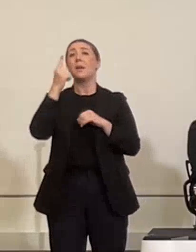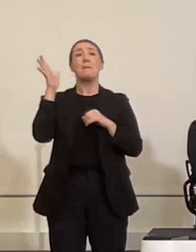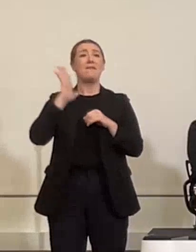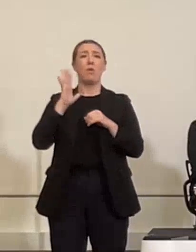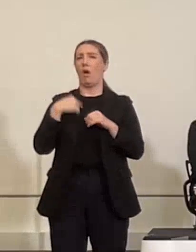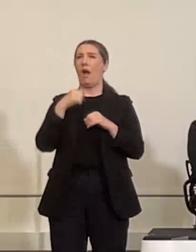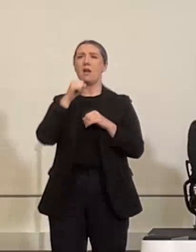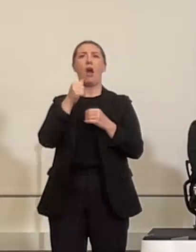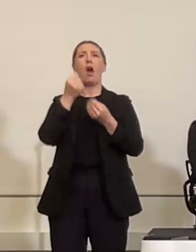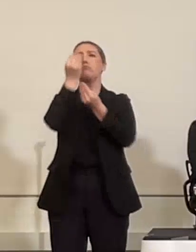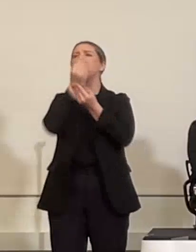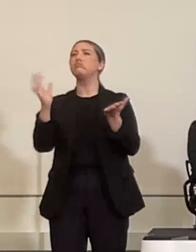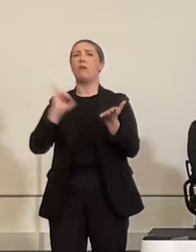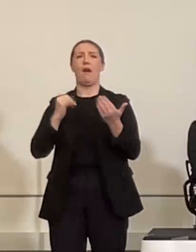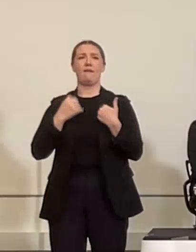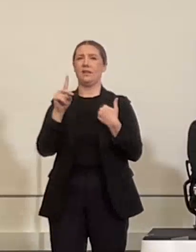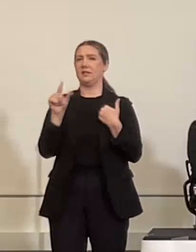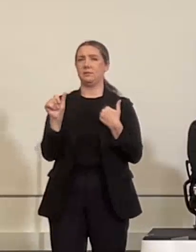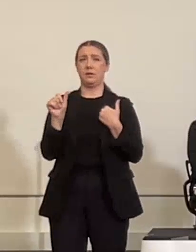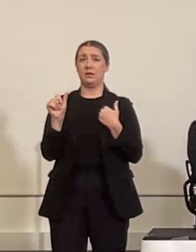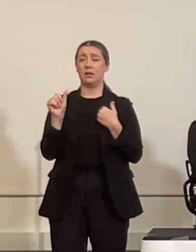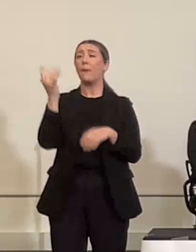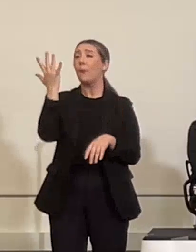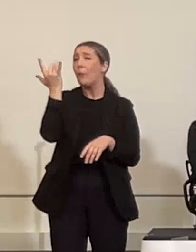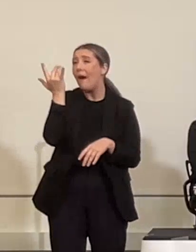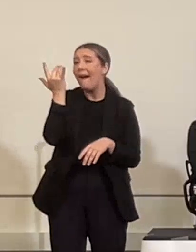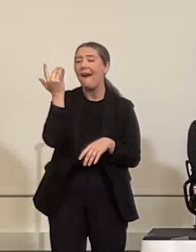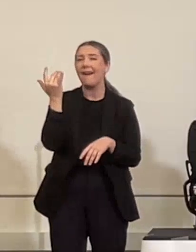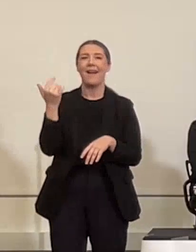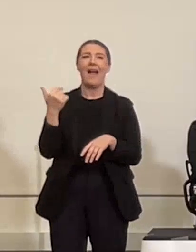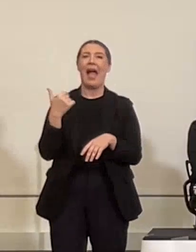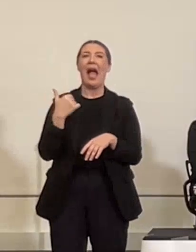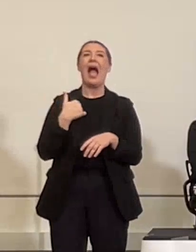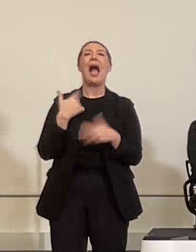because one, I didn't want to get any special treatment and